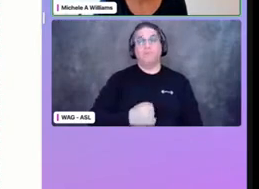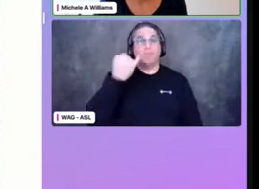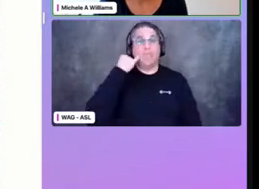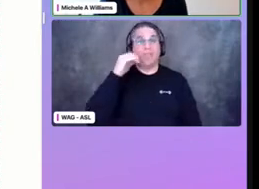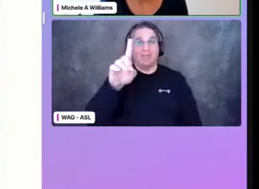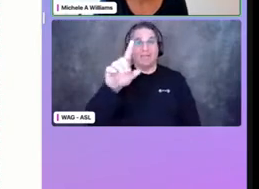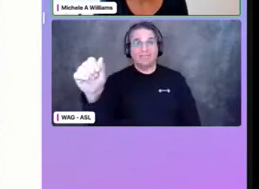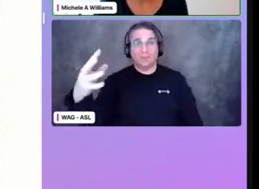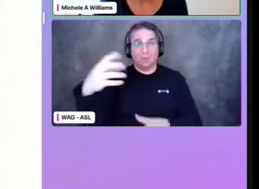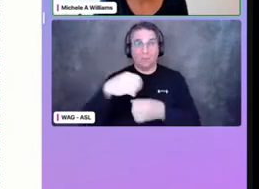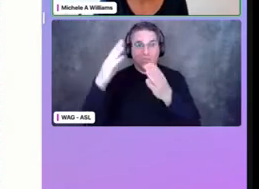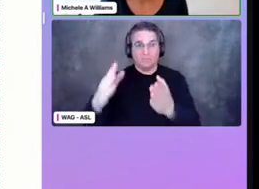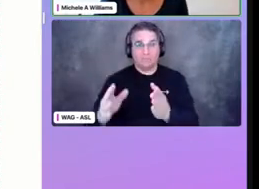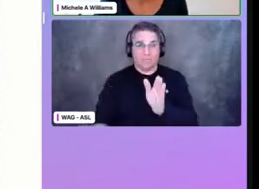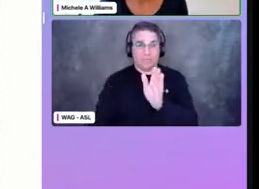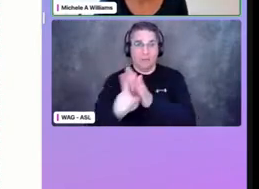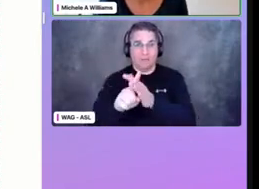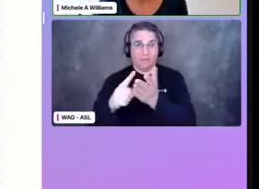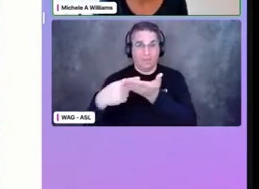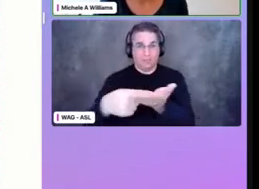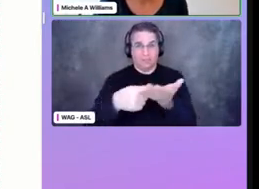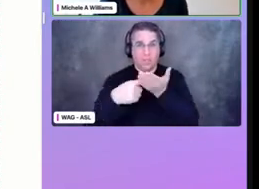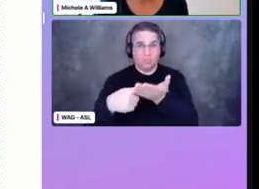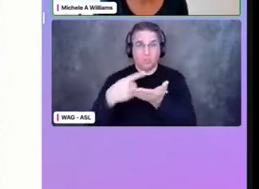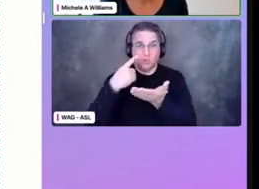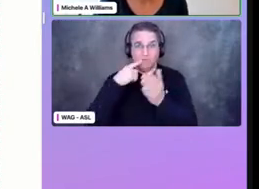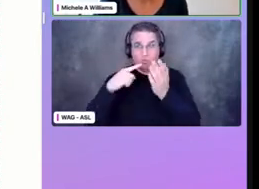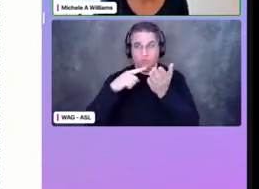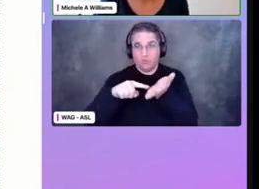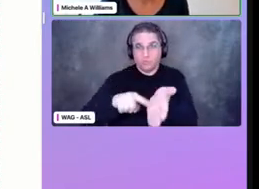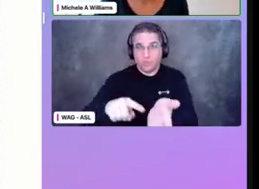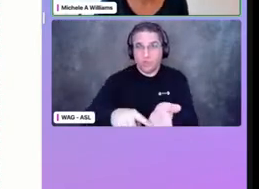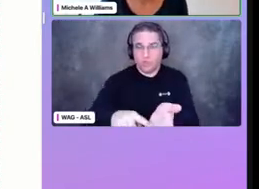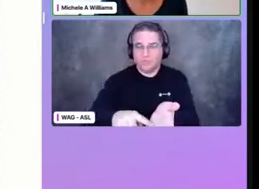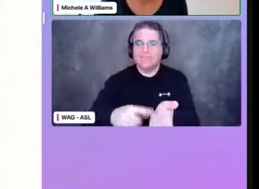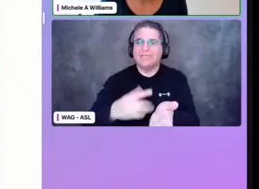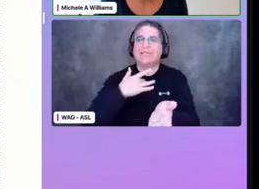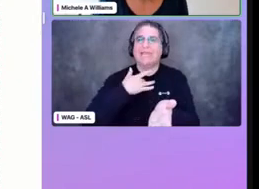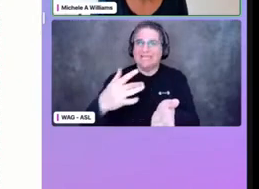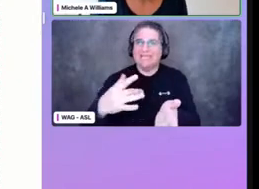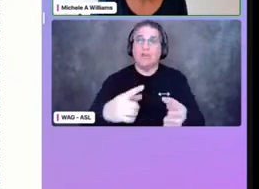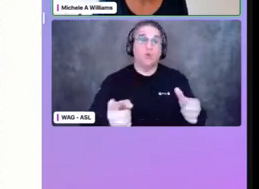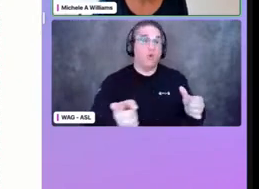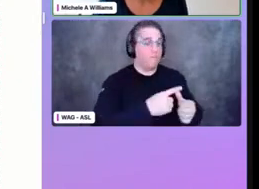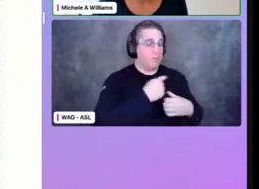same. Inclusion Doesn't come last. So oftentimes when disabled